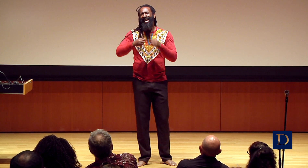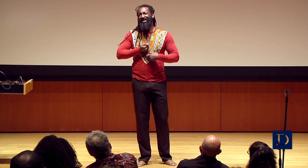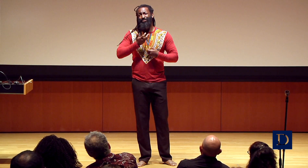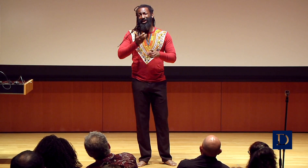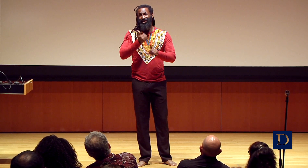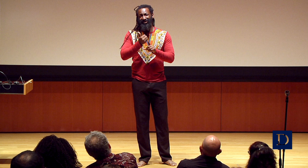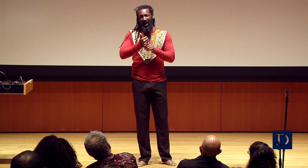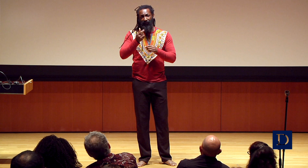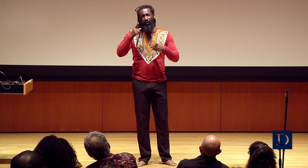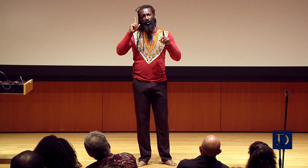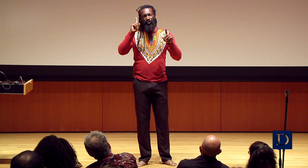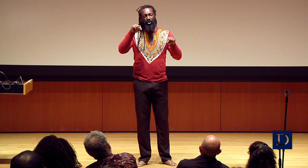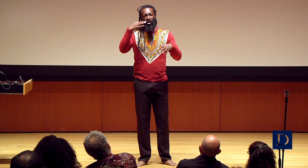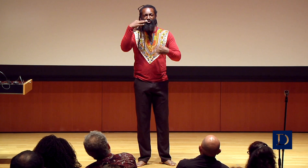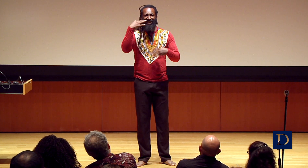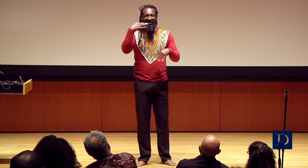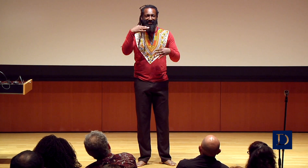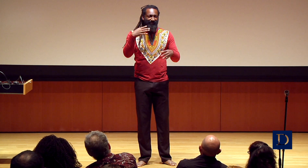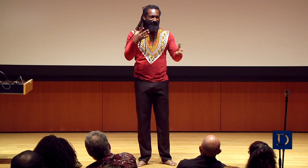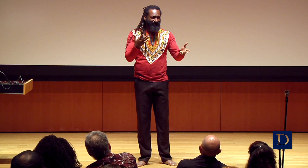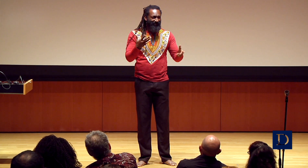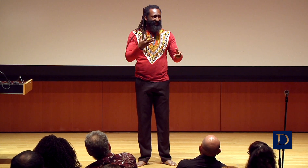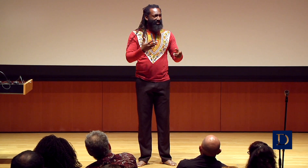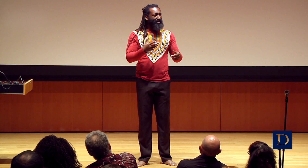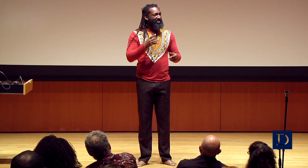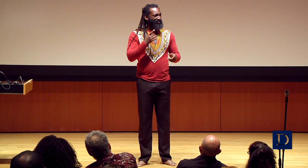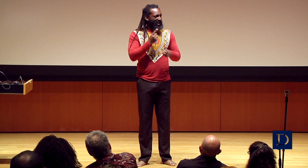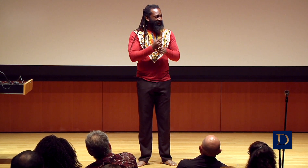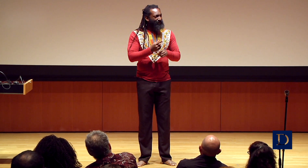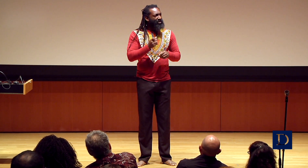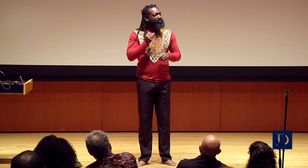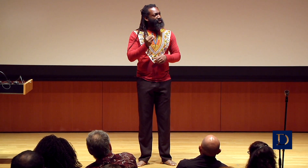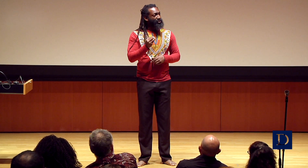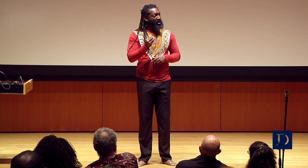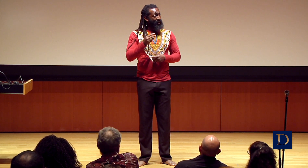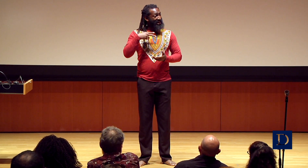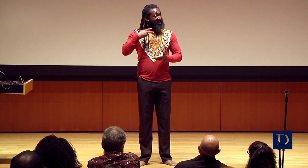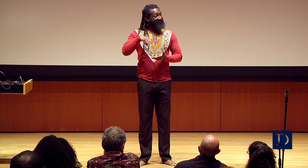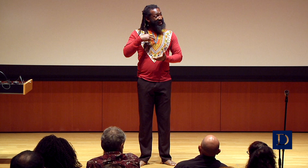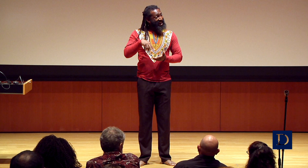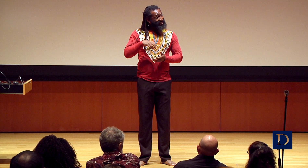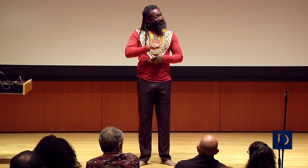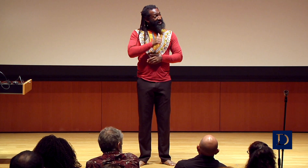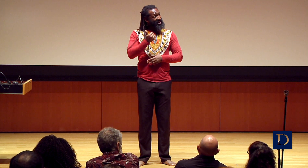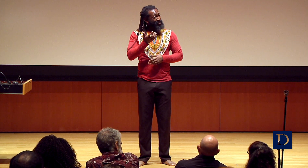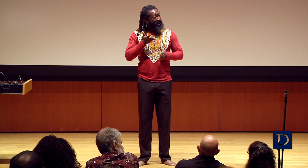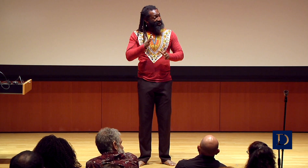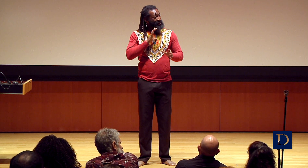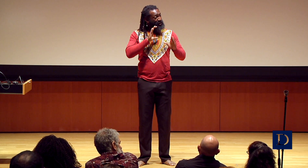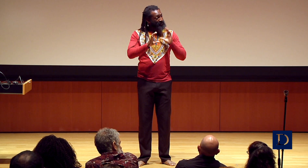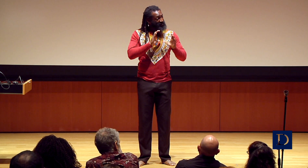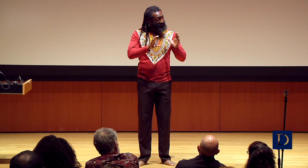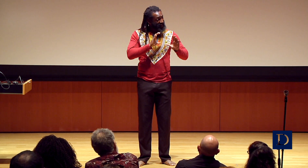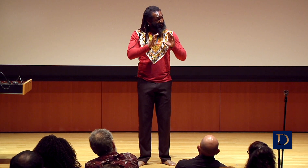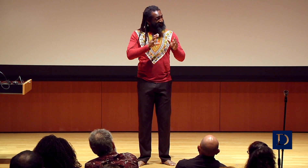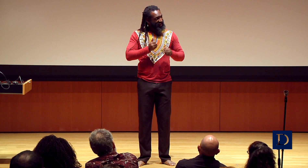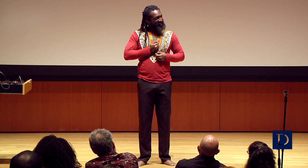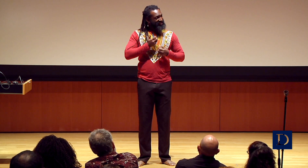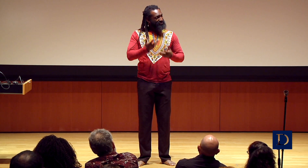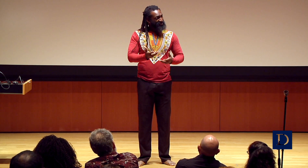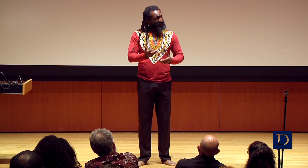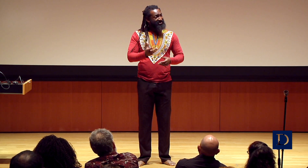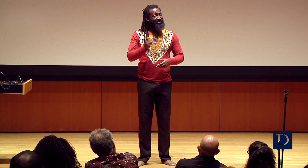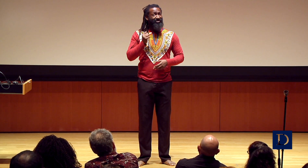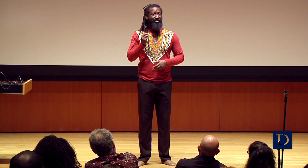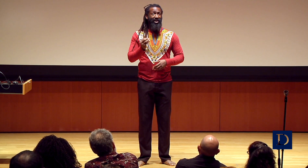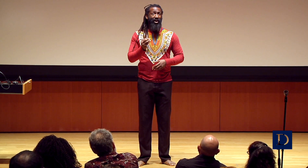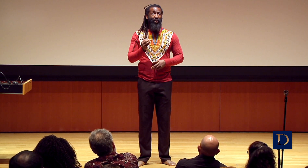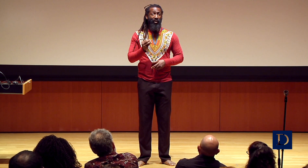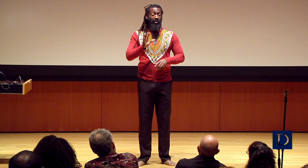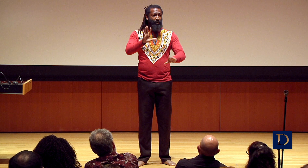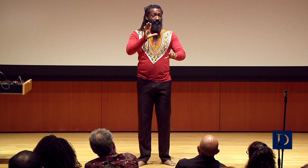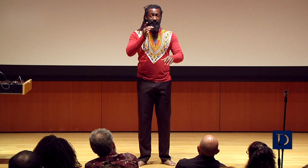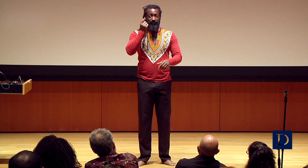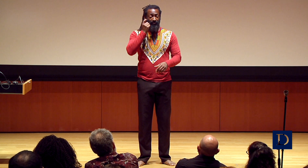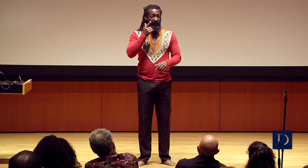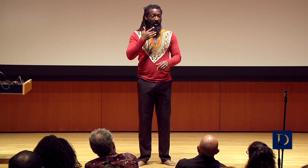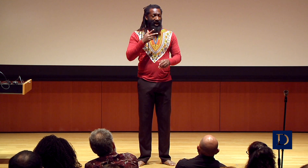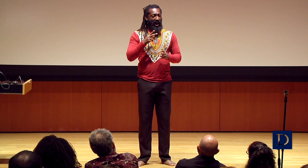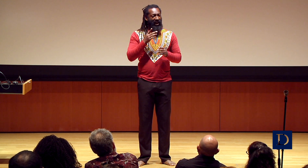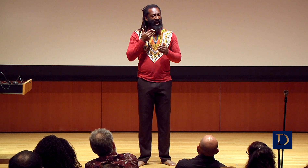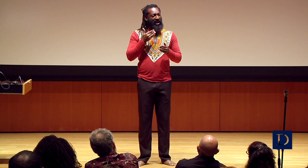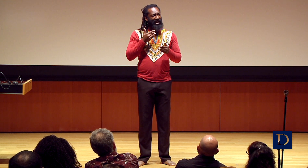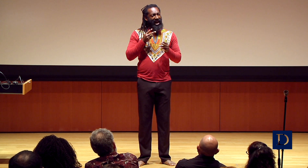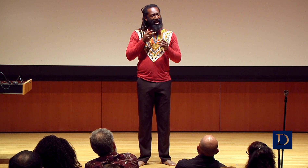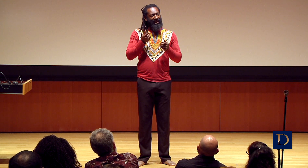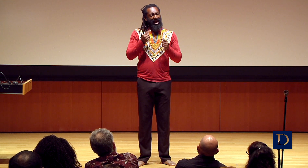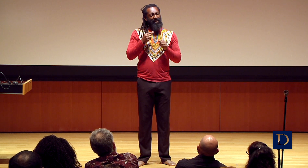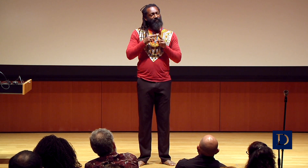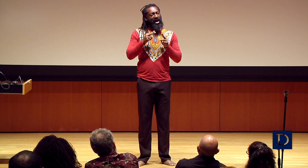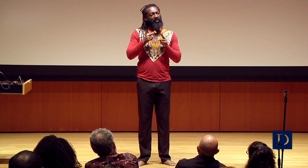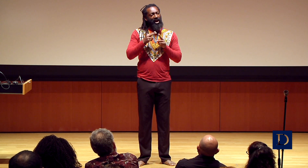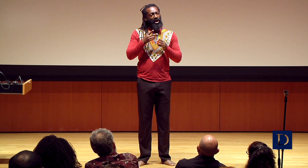And when you can’t express yourself, you go crazy, right? So when I danced, it was another way to communicate and express myself.